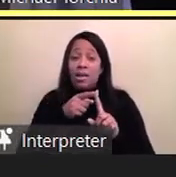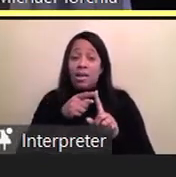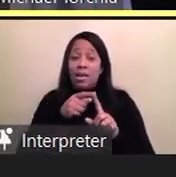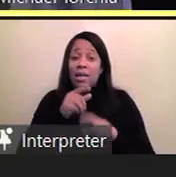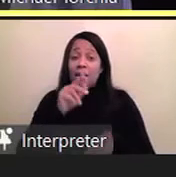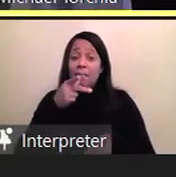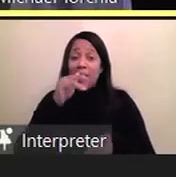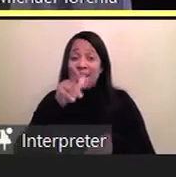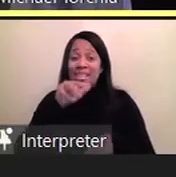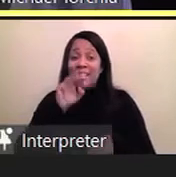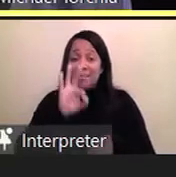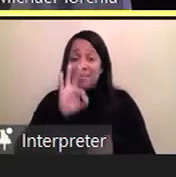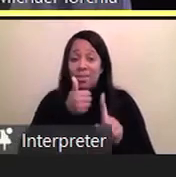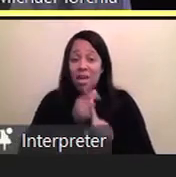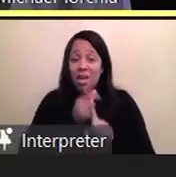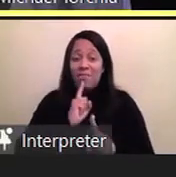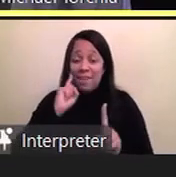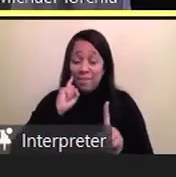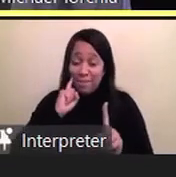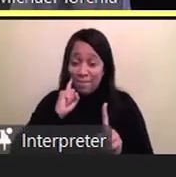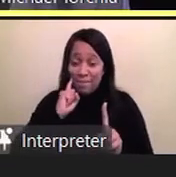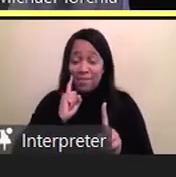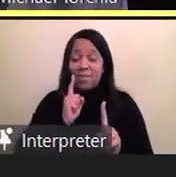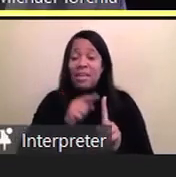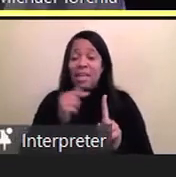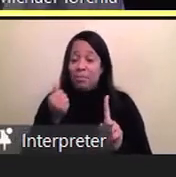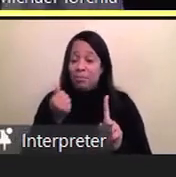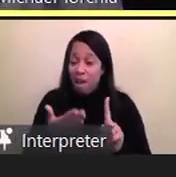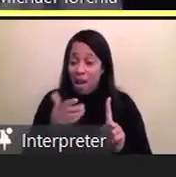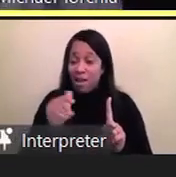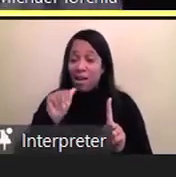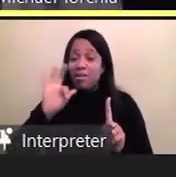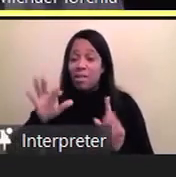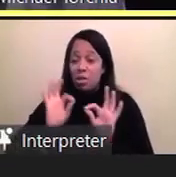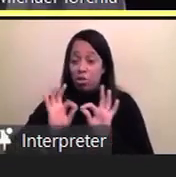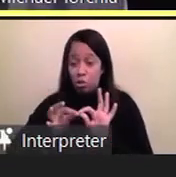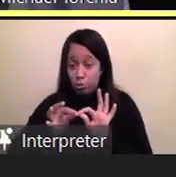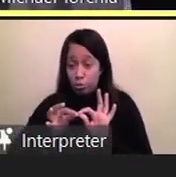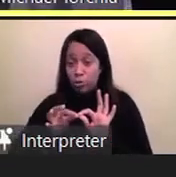He was provided with ASL interpreters, American Sign Language interpreters,